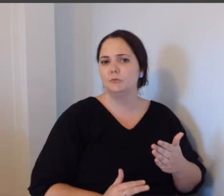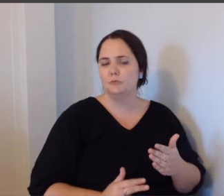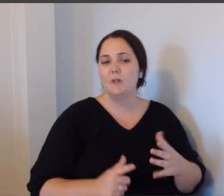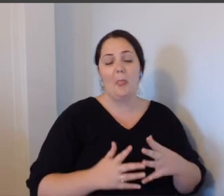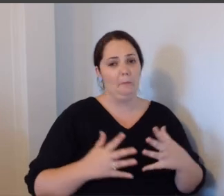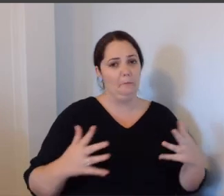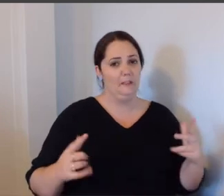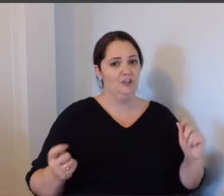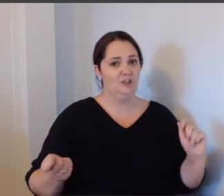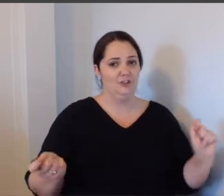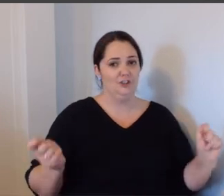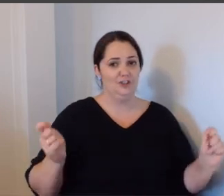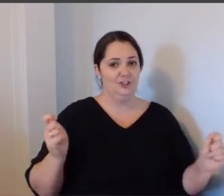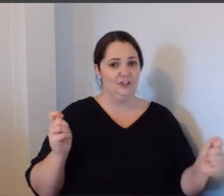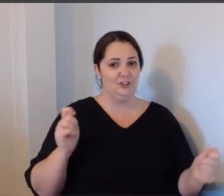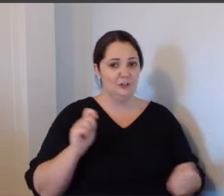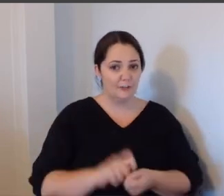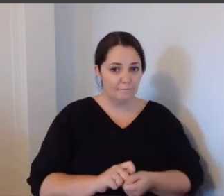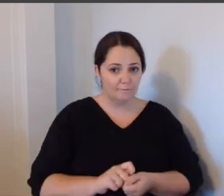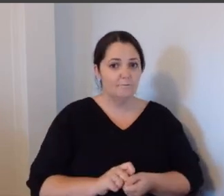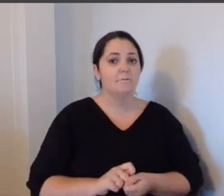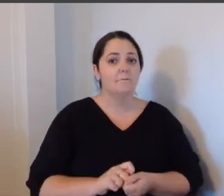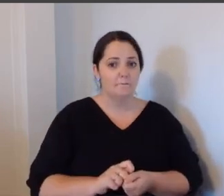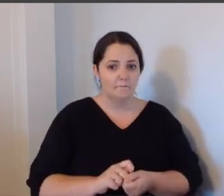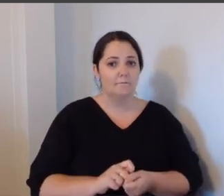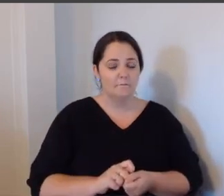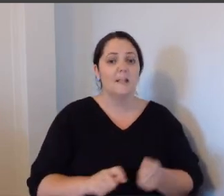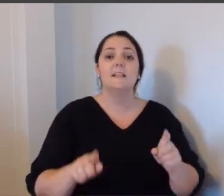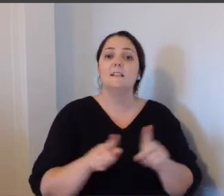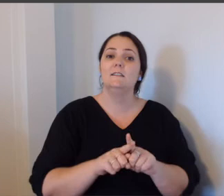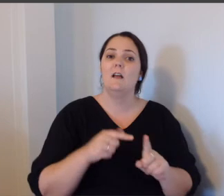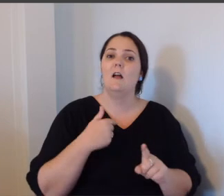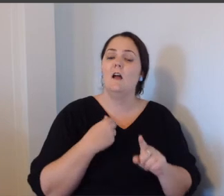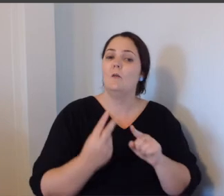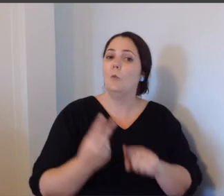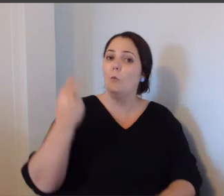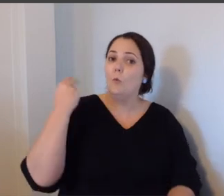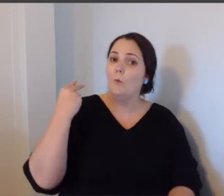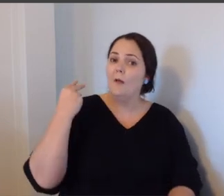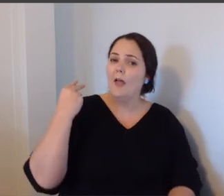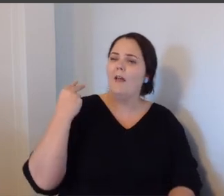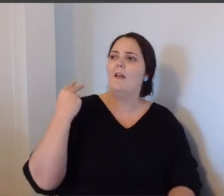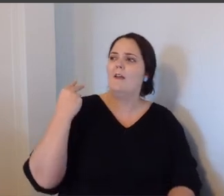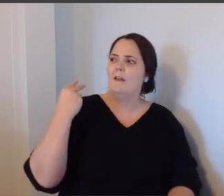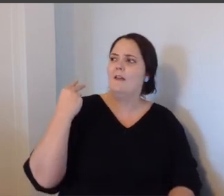view arts history as a history of art rather than a history of artistic personalities.